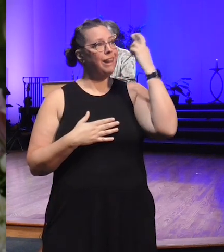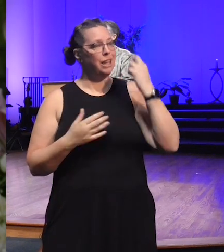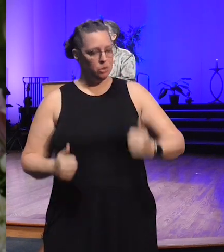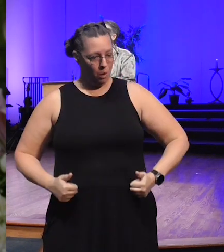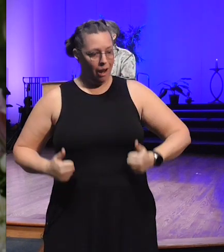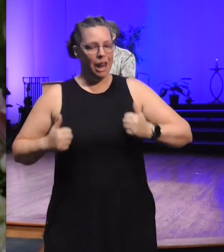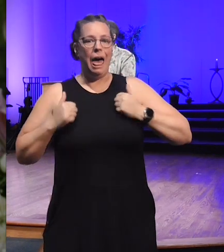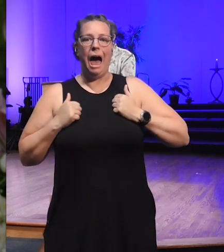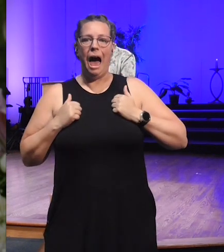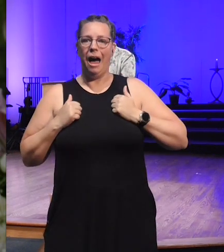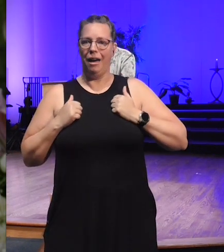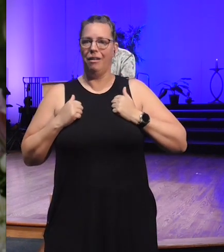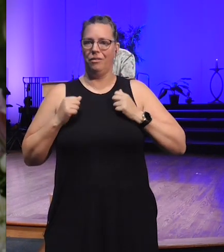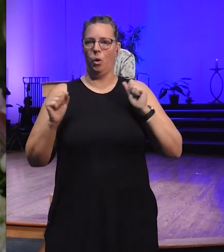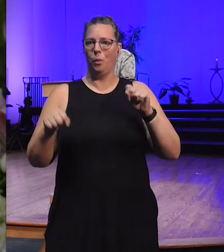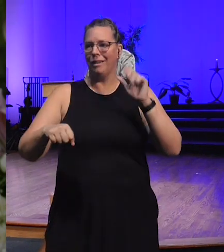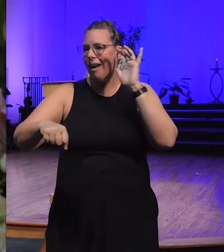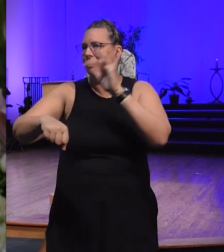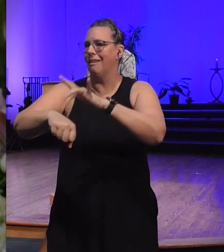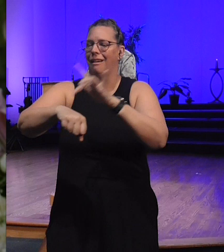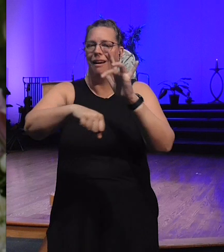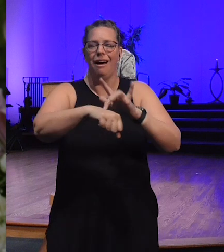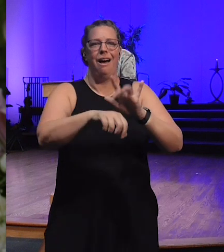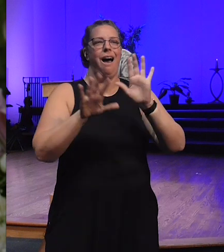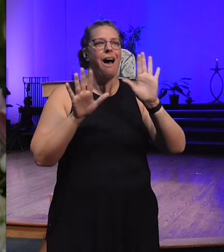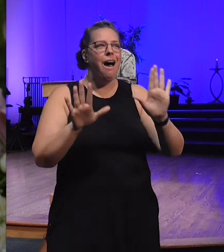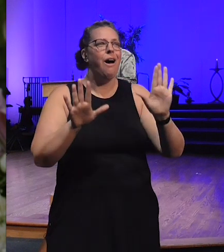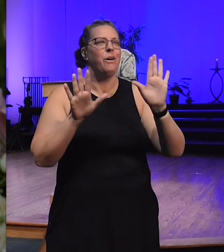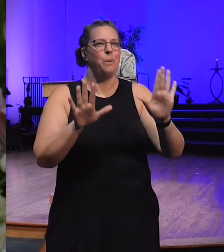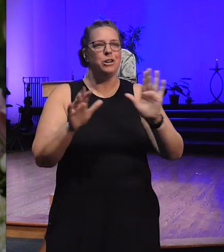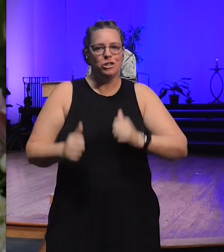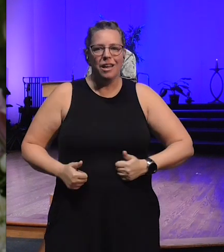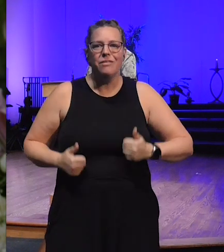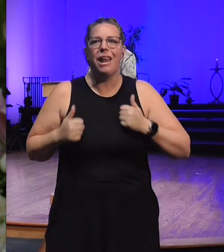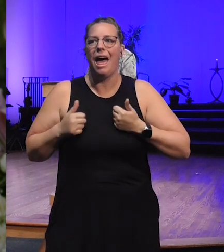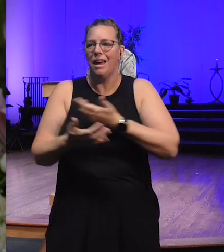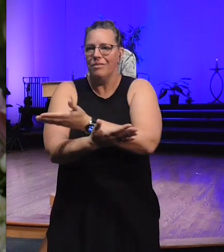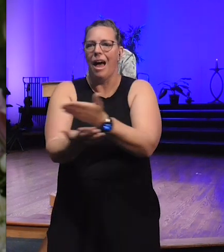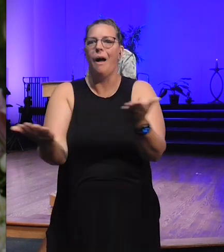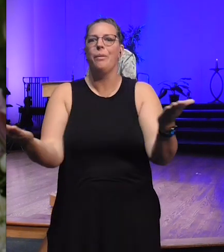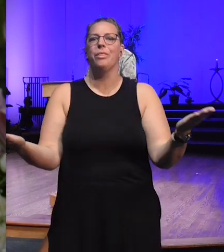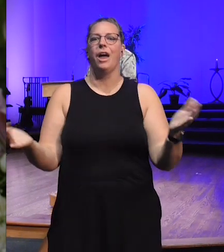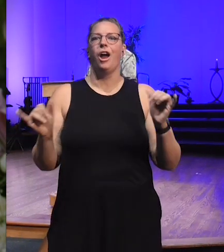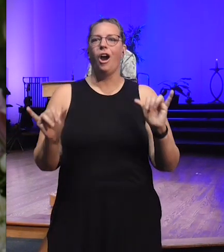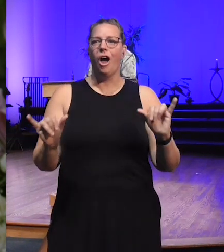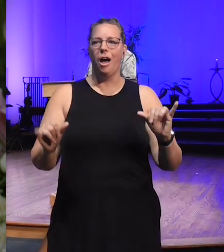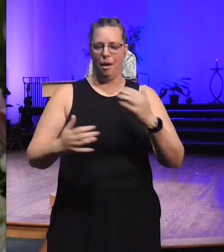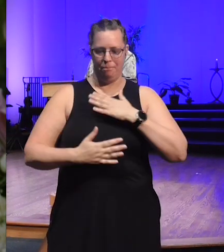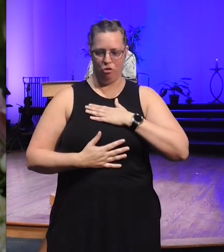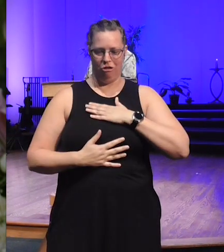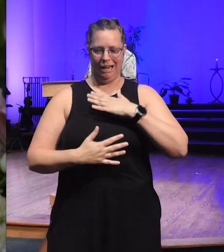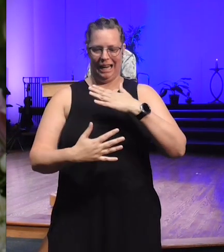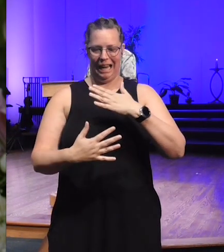many wonders of life life that are present for us breathing in and out three times we